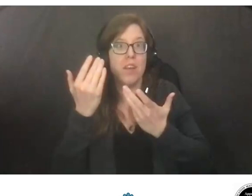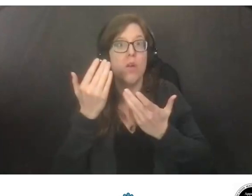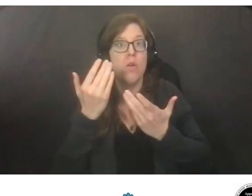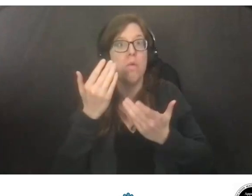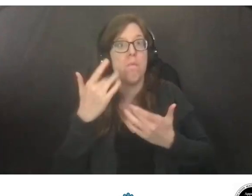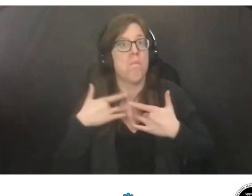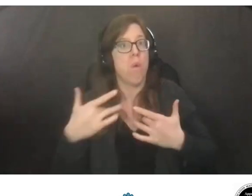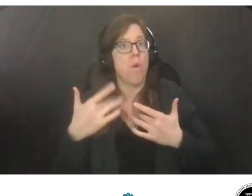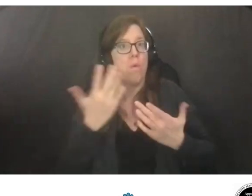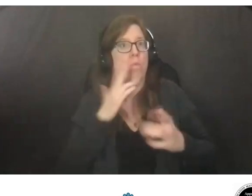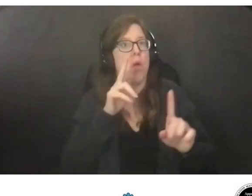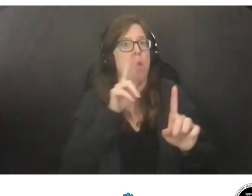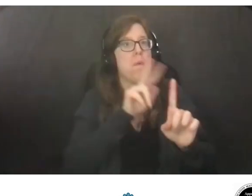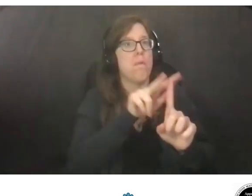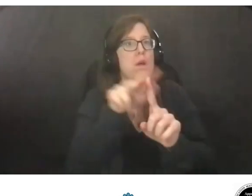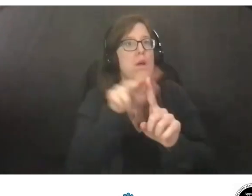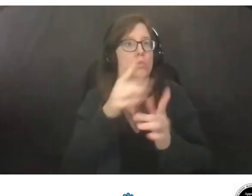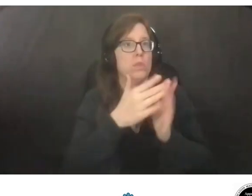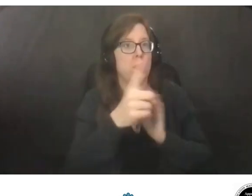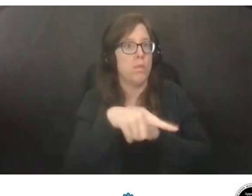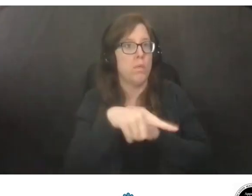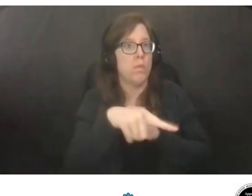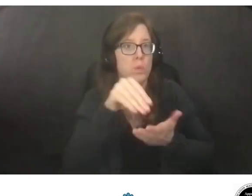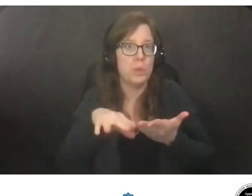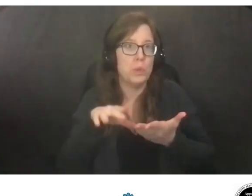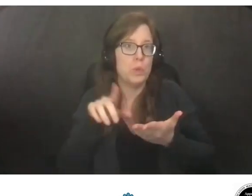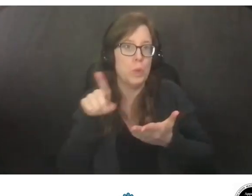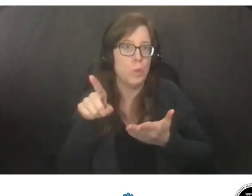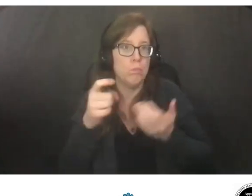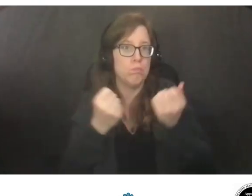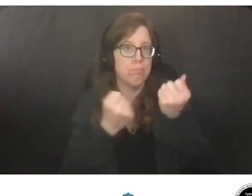some of the students that you may be supporting.